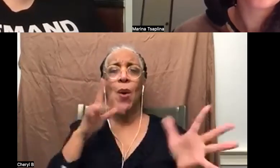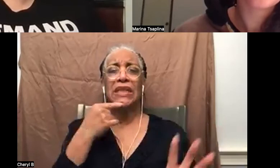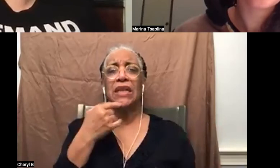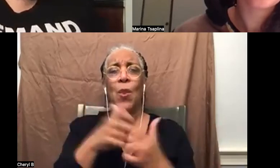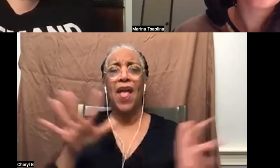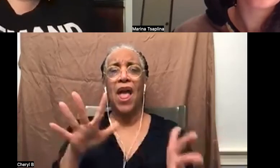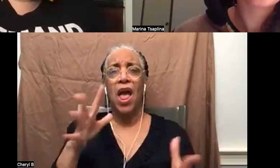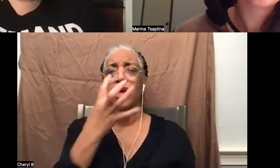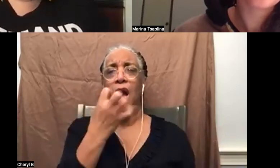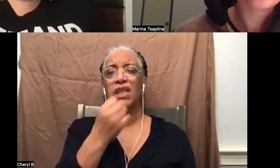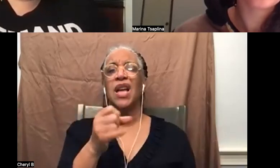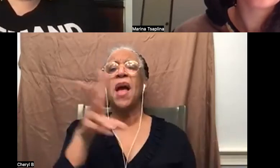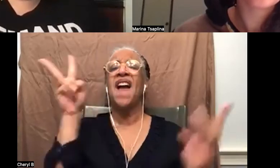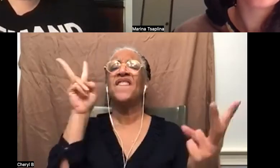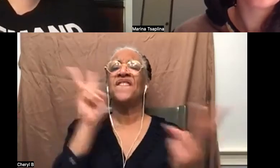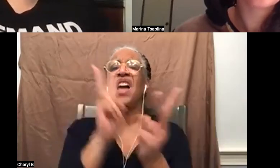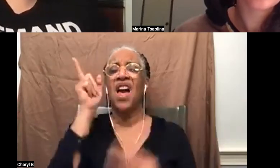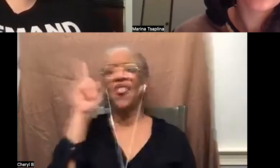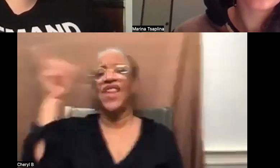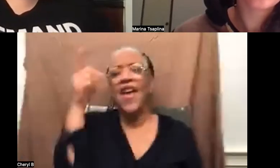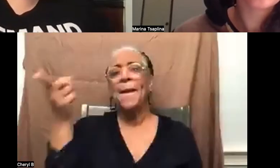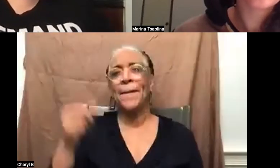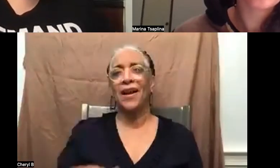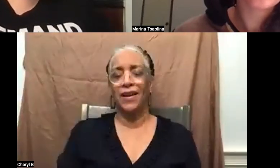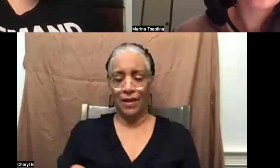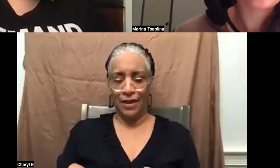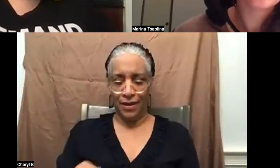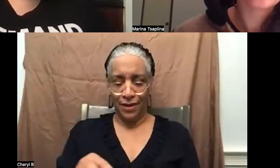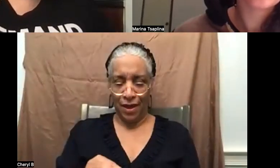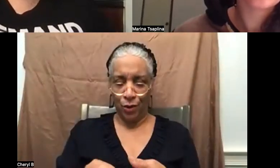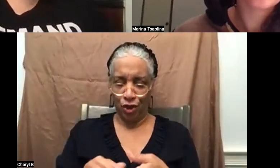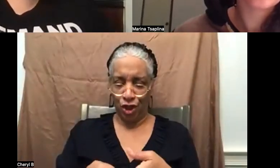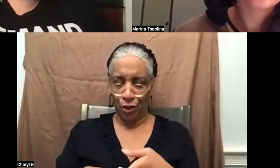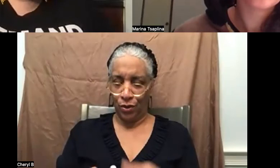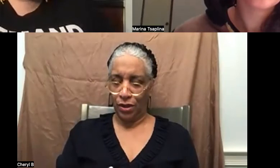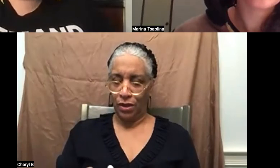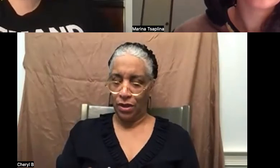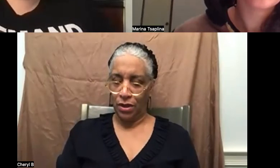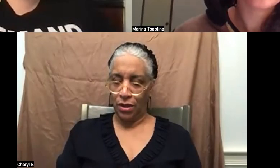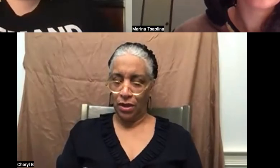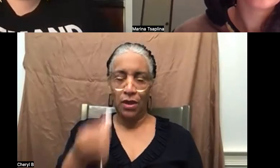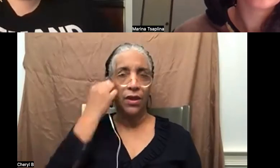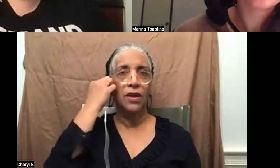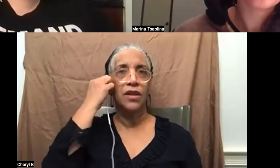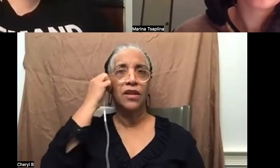fuck them. Fuck the government, fuck all these leaders, fossil fuel companies, all of them.